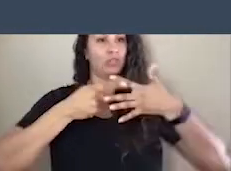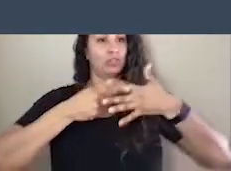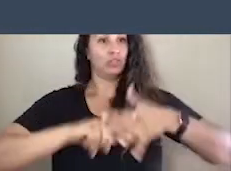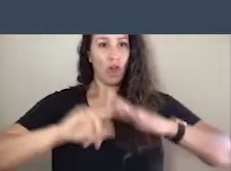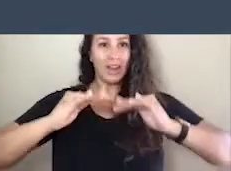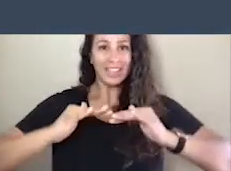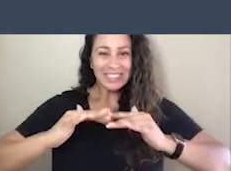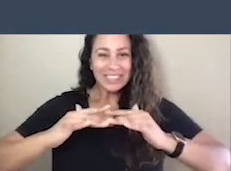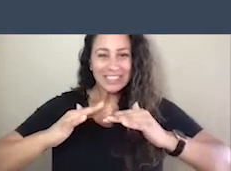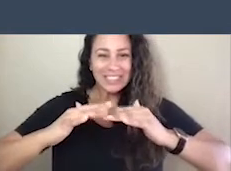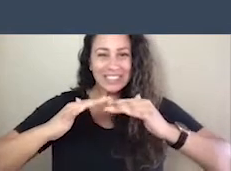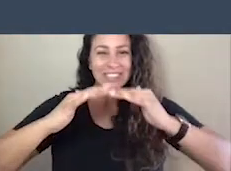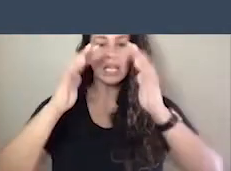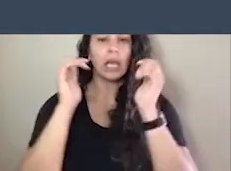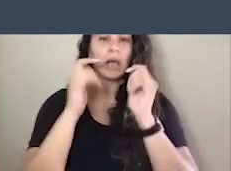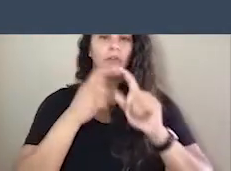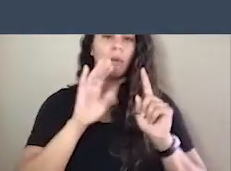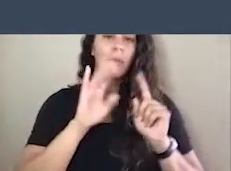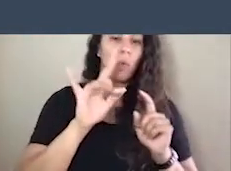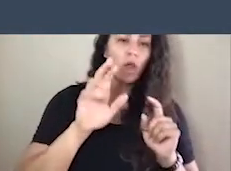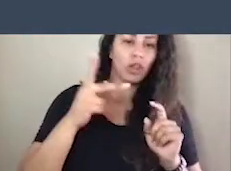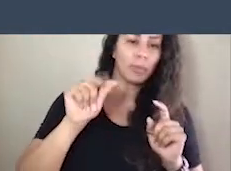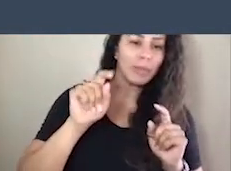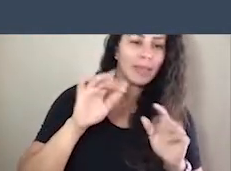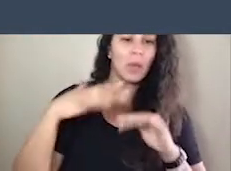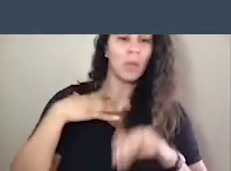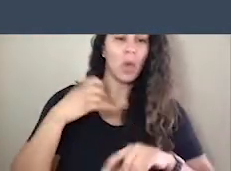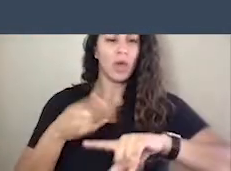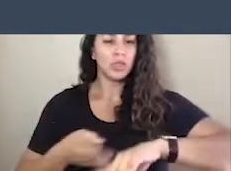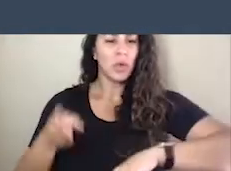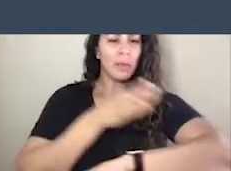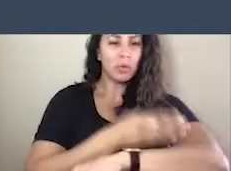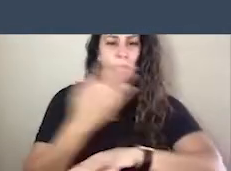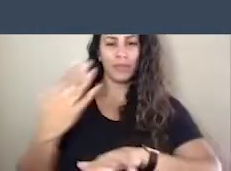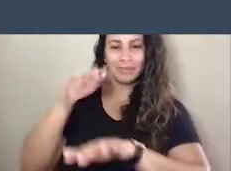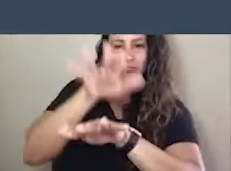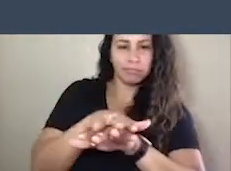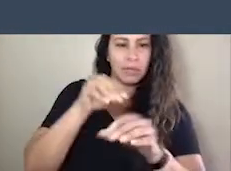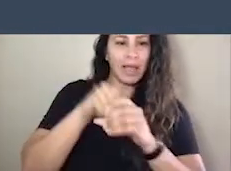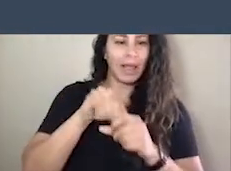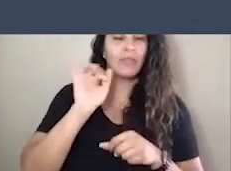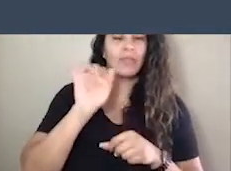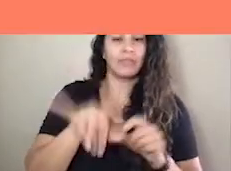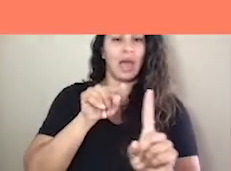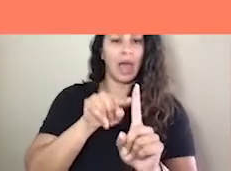WE WANT TO TAKE THOSE IMPROVEMENTS AND IN THE GROWTH THEME AS WELL.